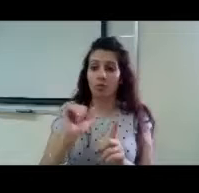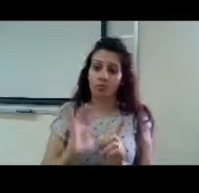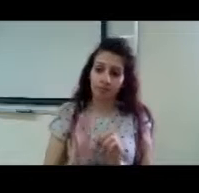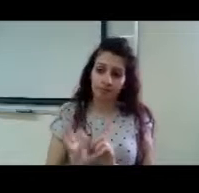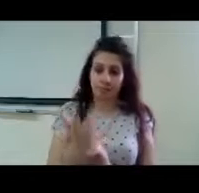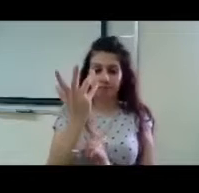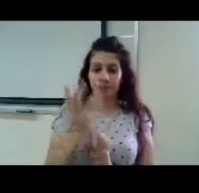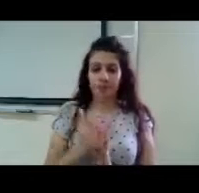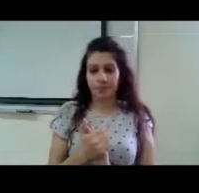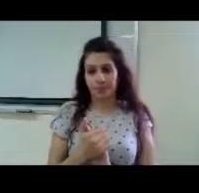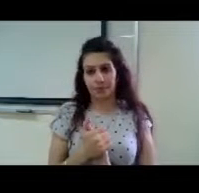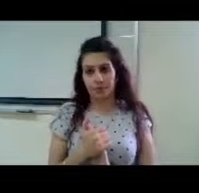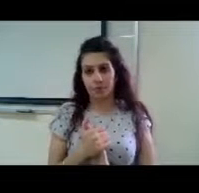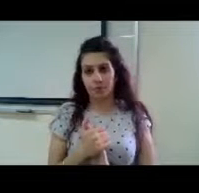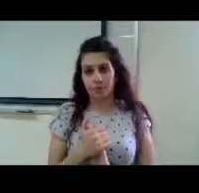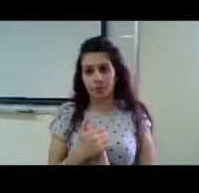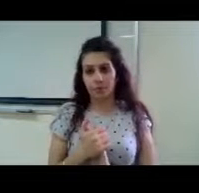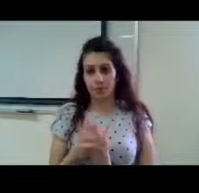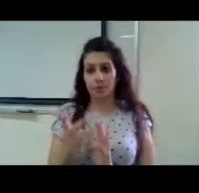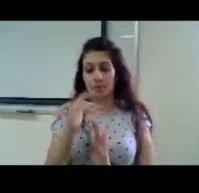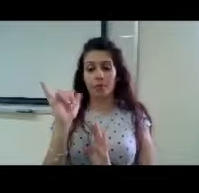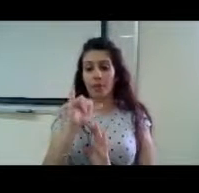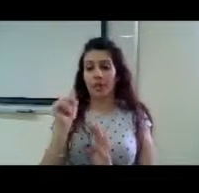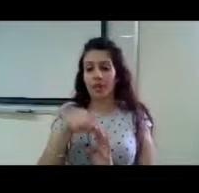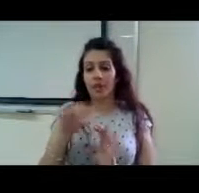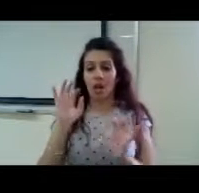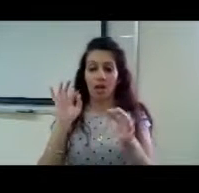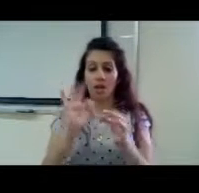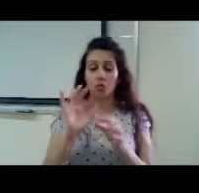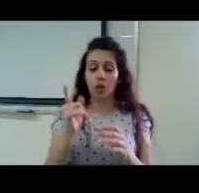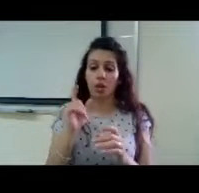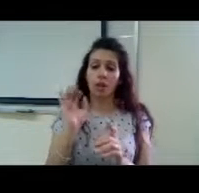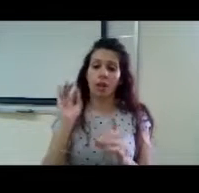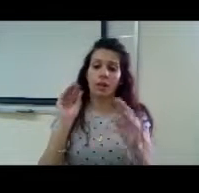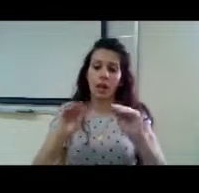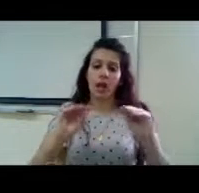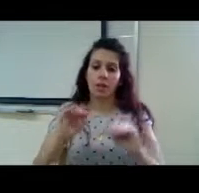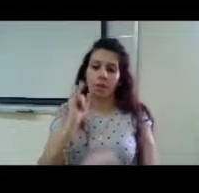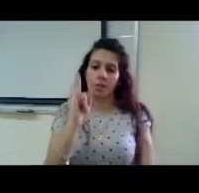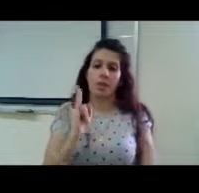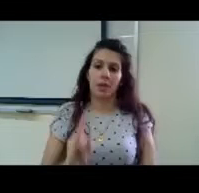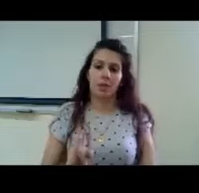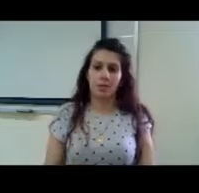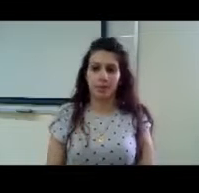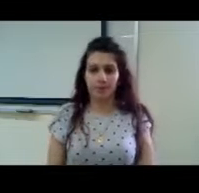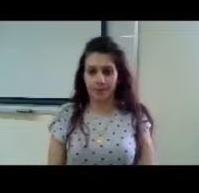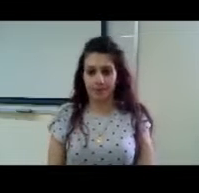metallic be Italian LG it it's a Tamil mysteriously year to say